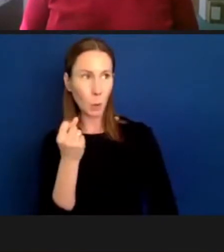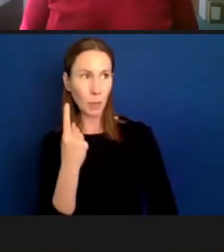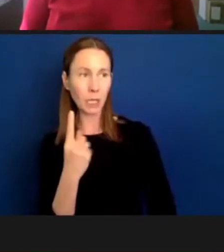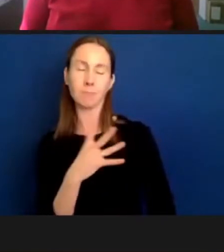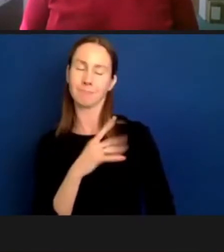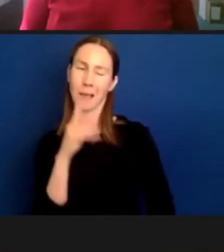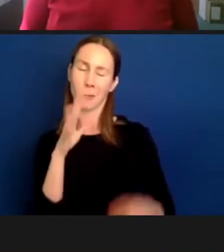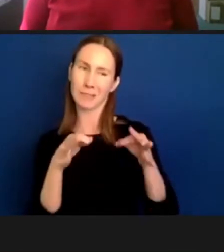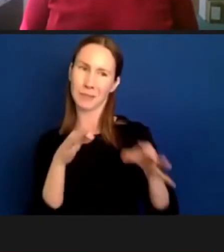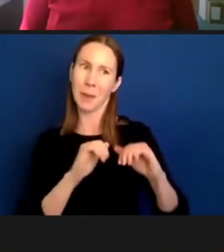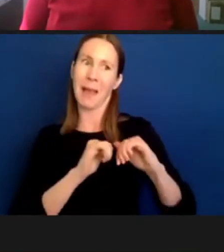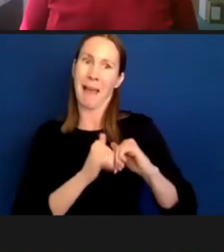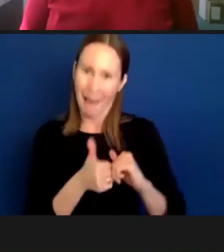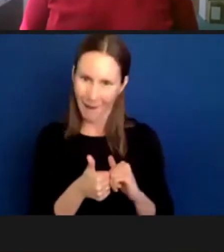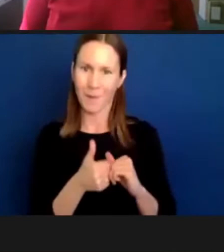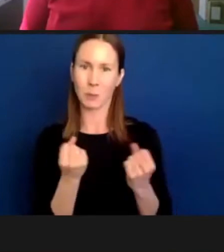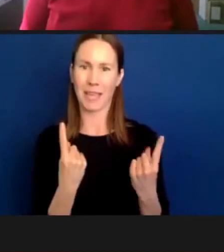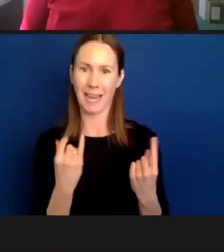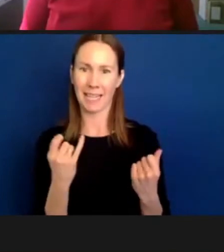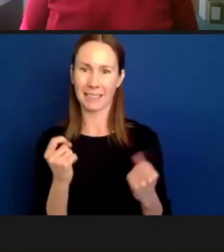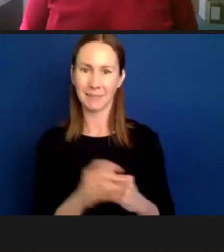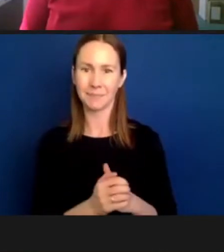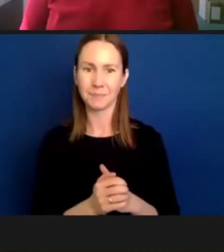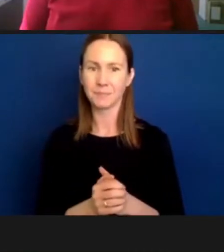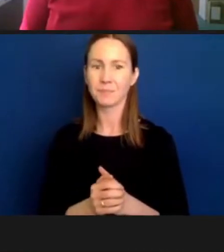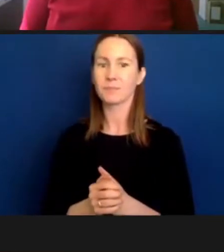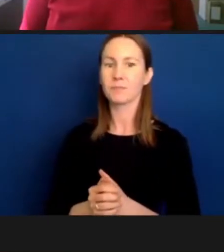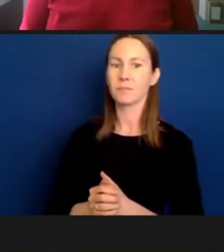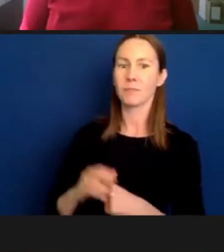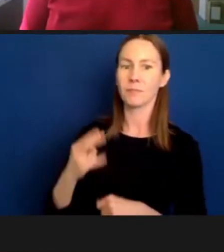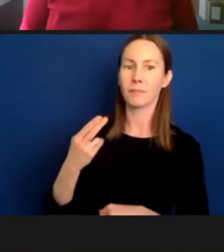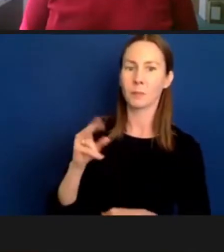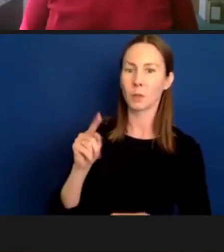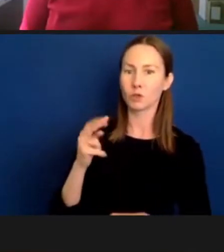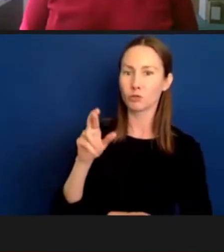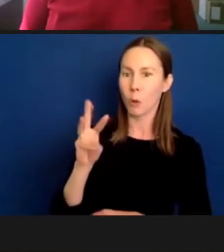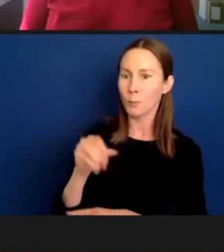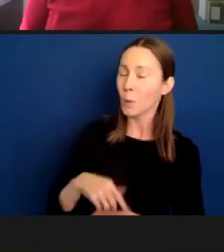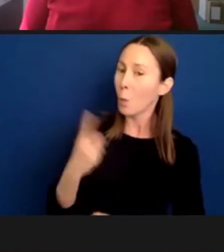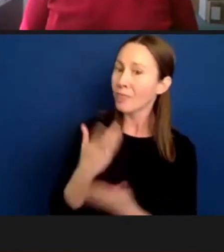So one thing I think that happens in these discussions is we often feel